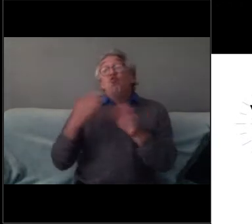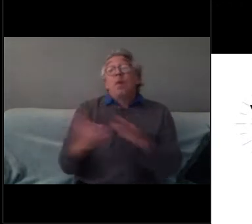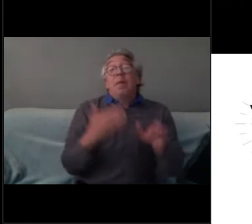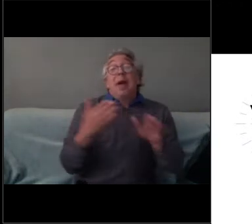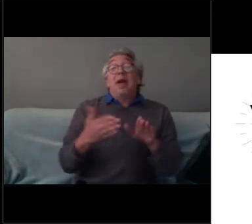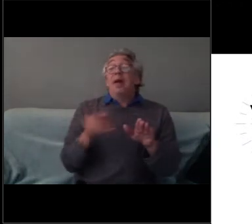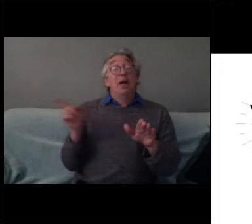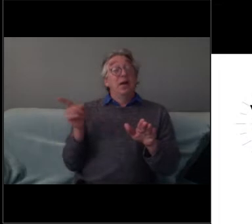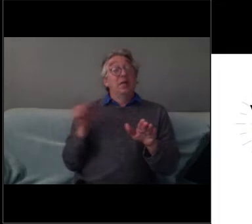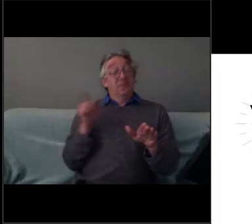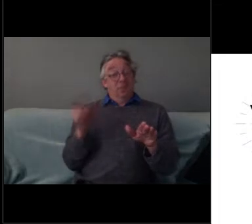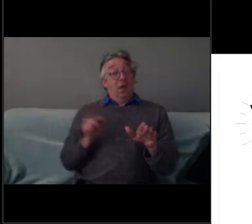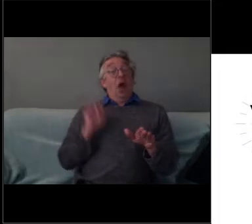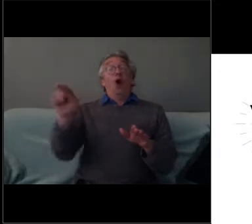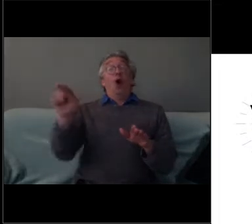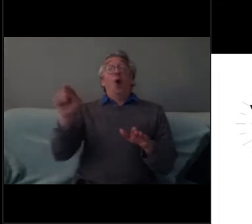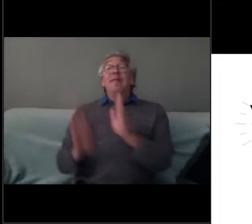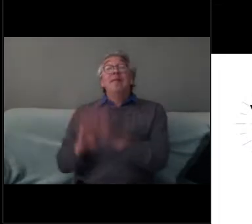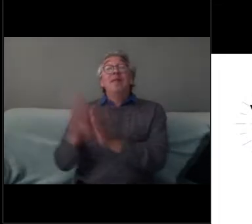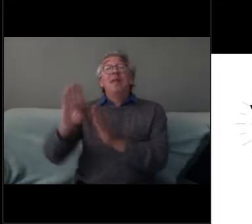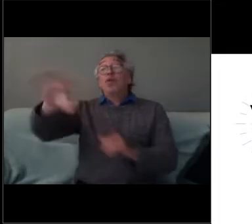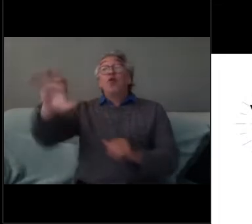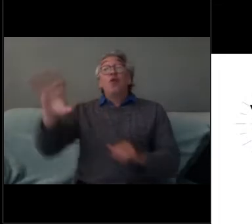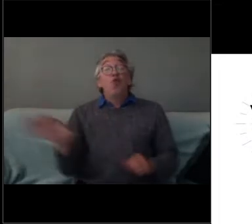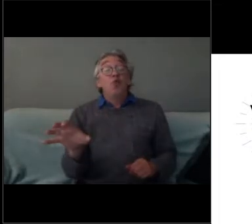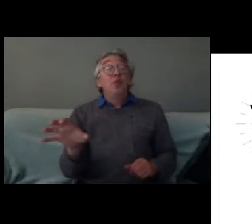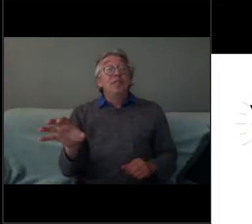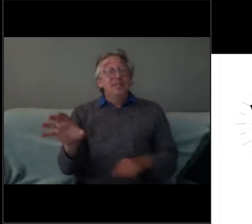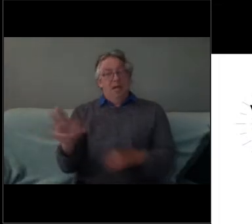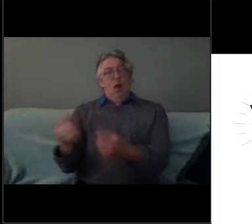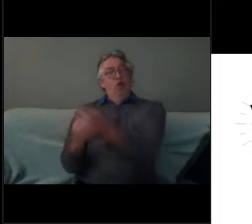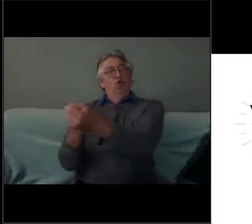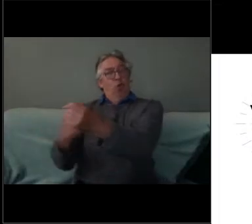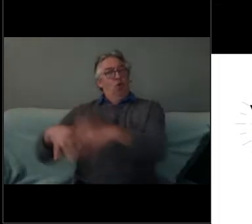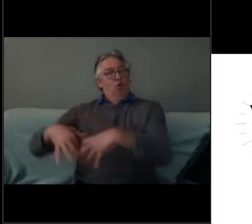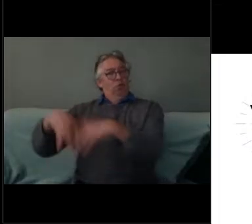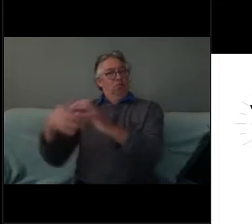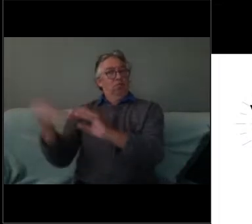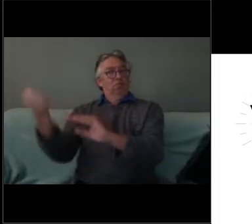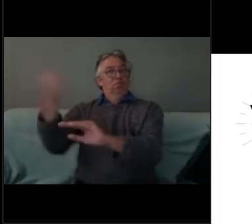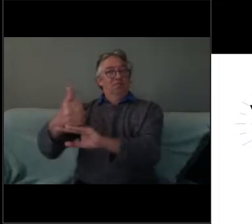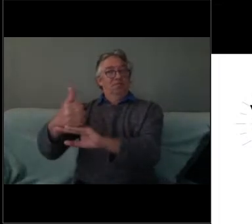In our project, their role is to bring expertise in disability inclusion